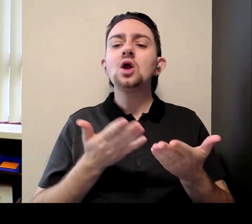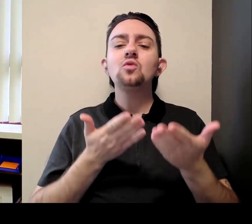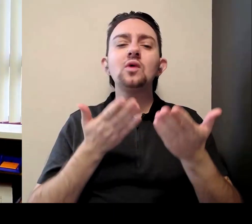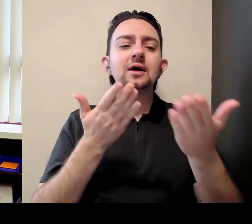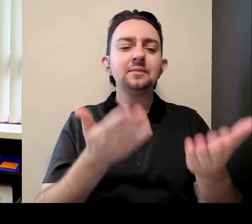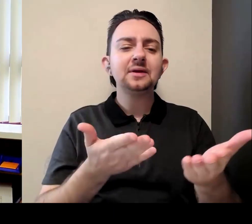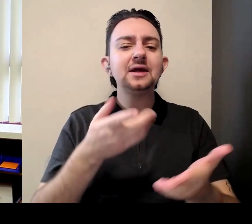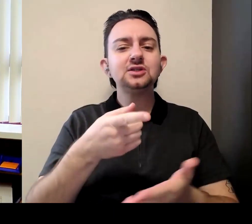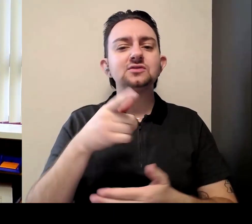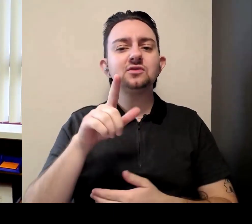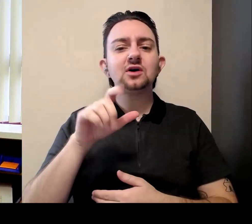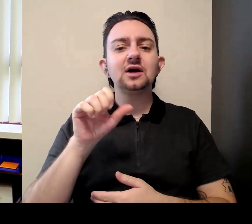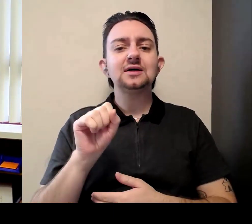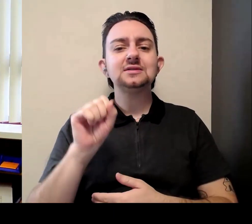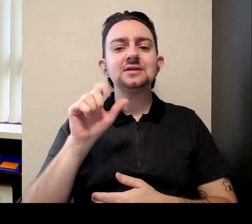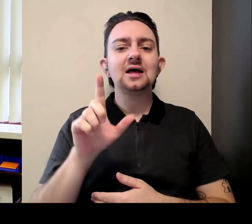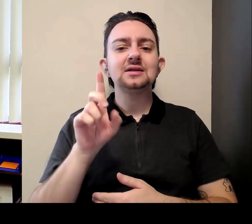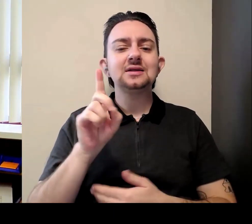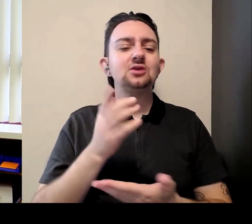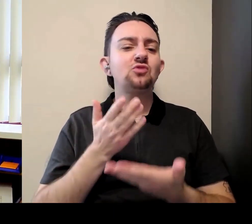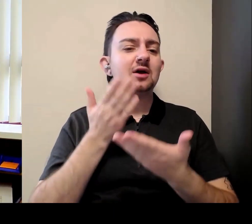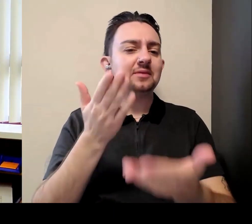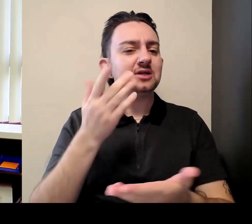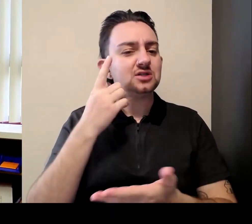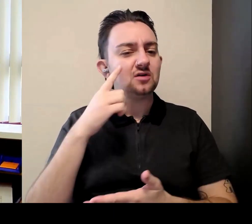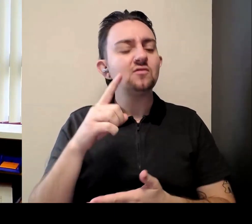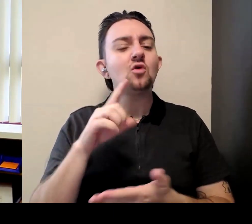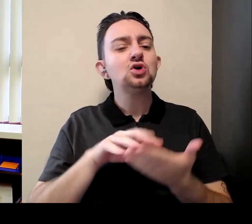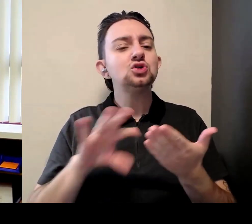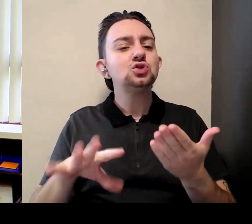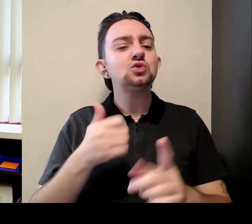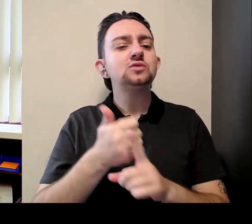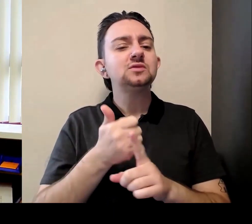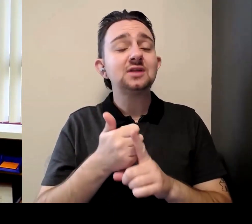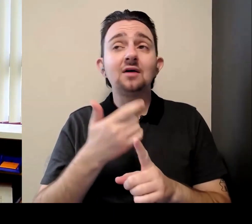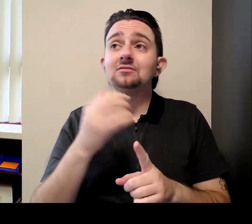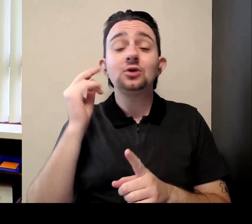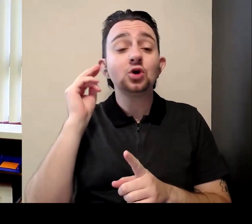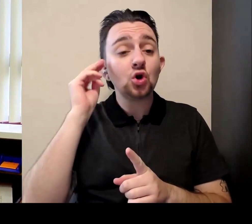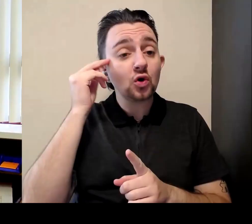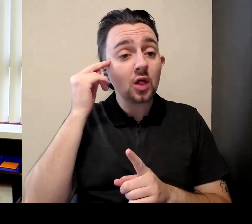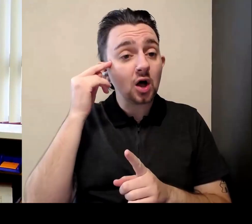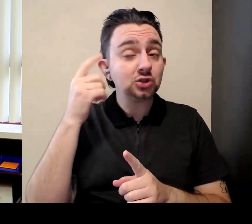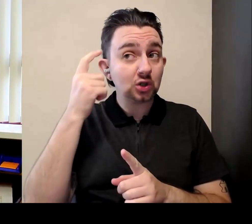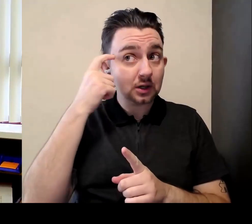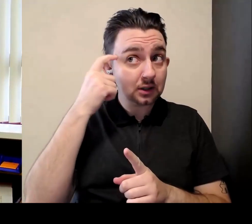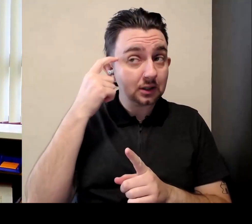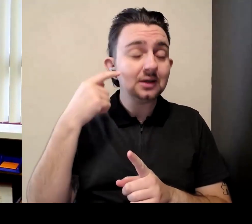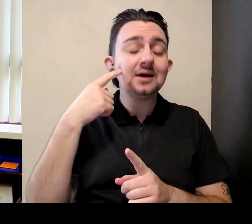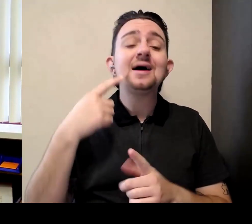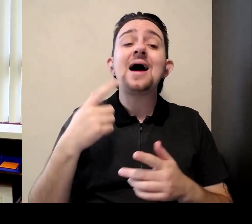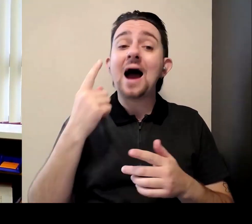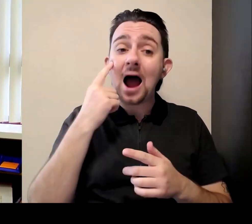I would want to know how to work with kids who have neurological eye diseases that impact the brain function significantly.